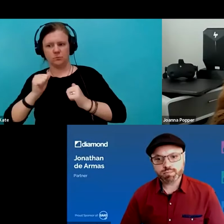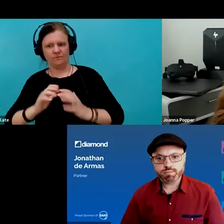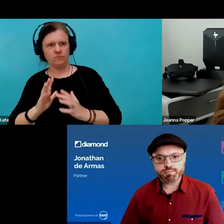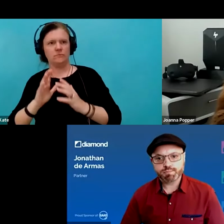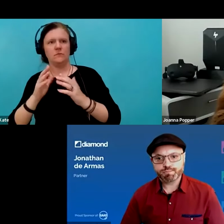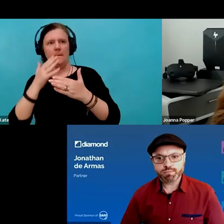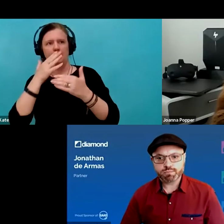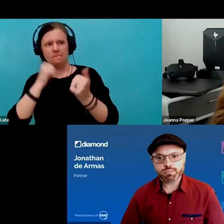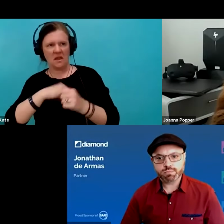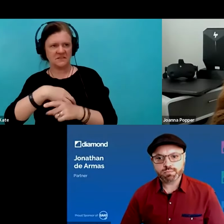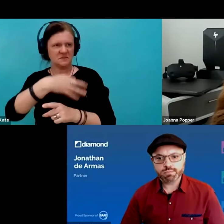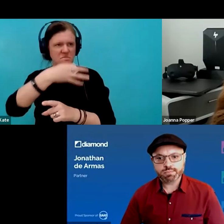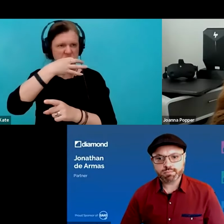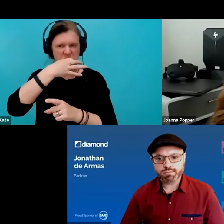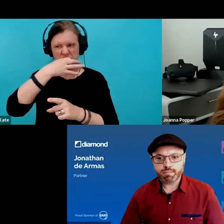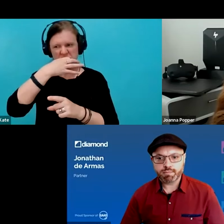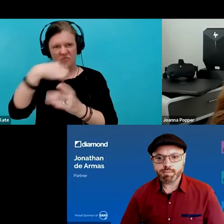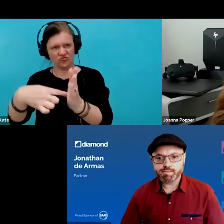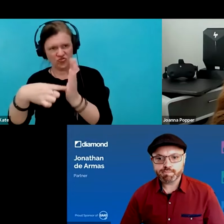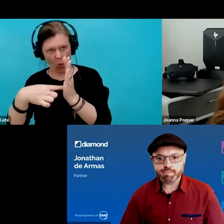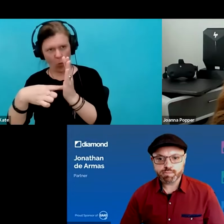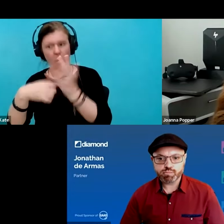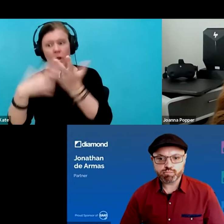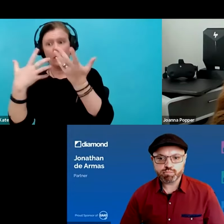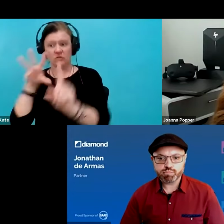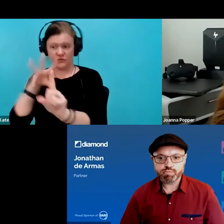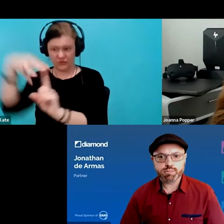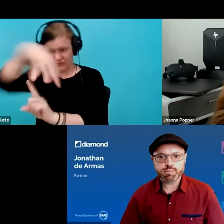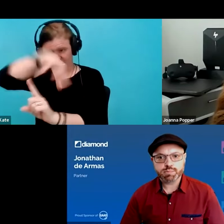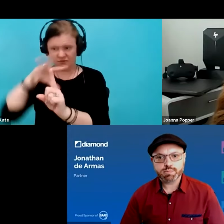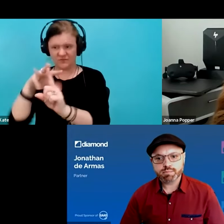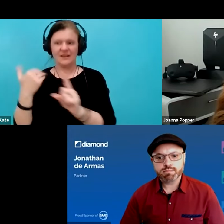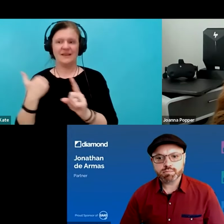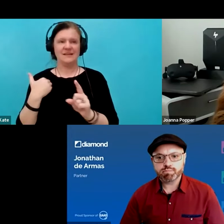expert possible and then Christina Heller: Once that's done, now you have this digital file that anyone